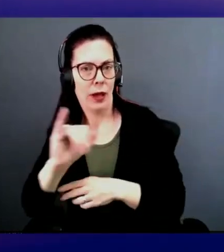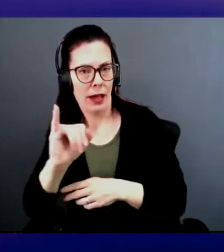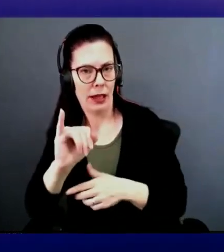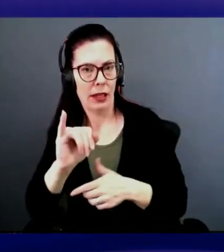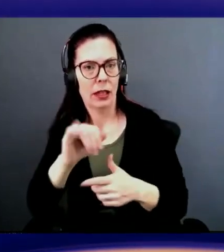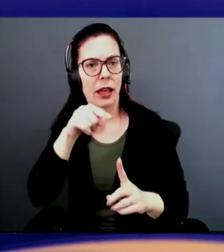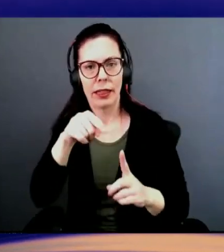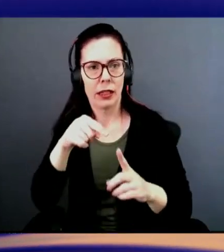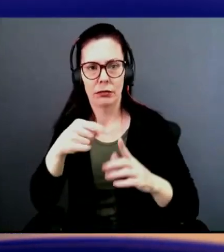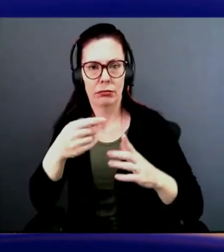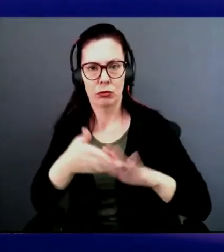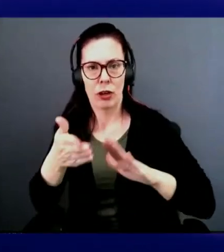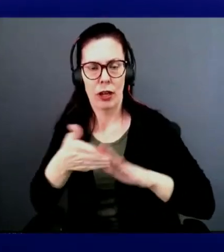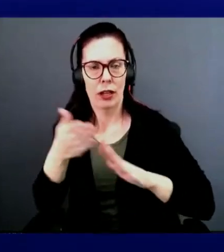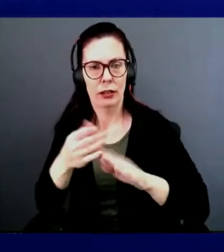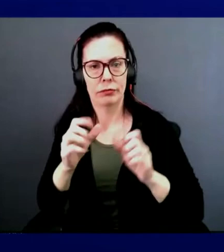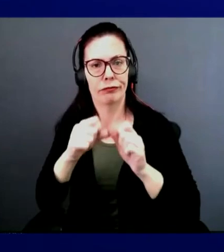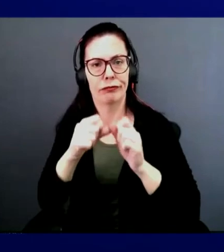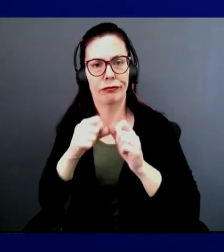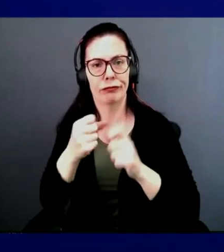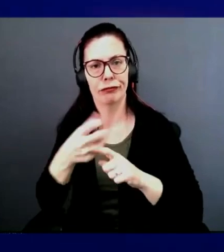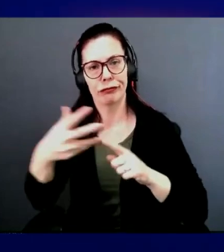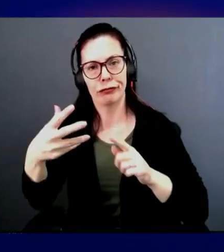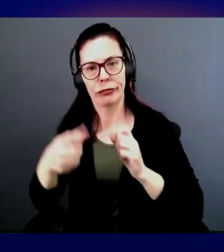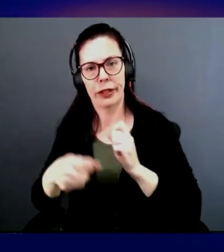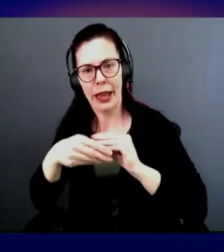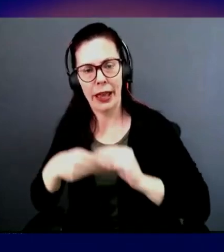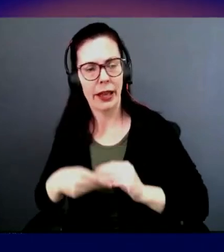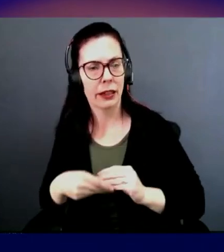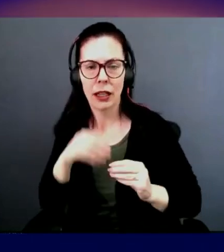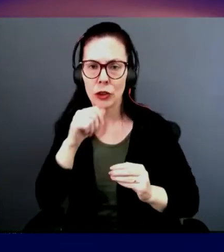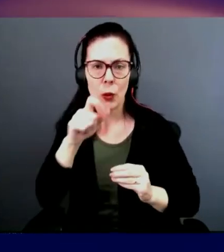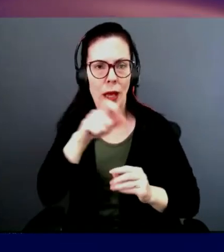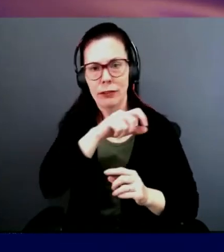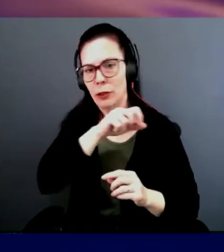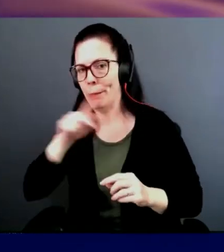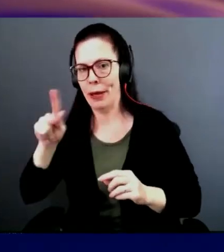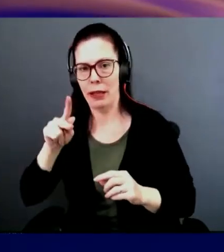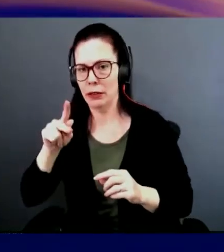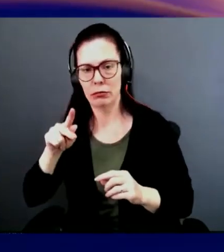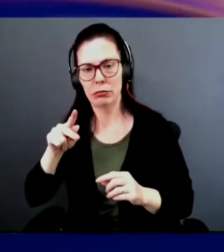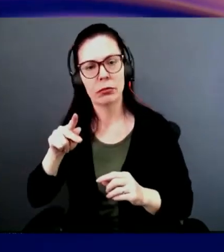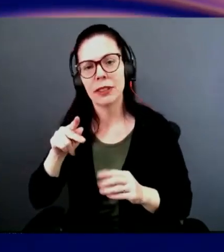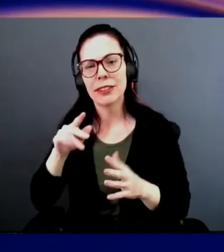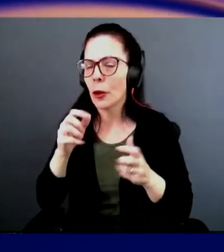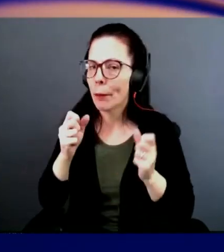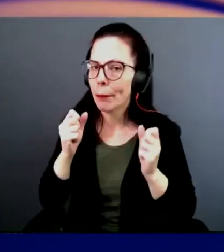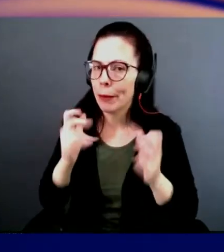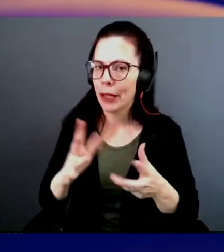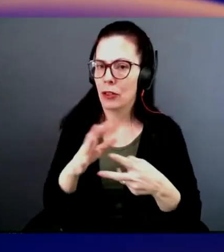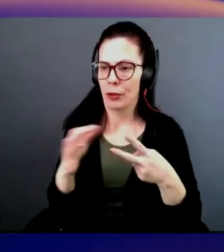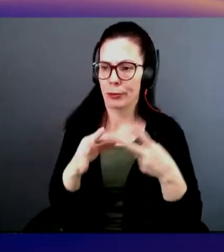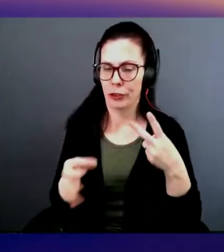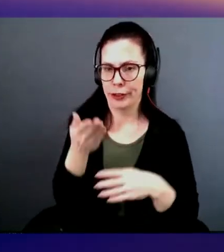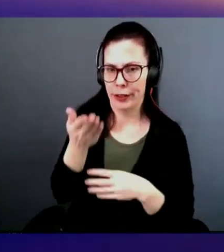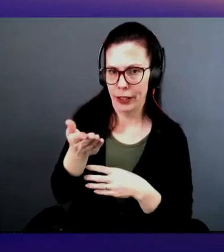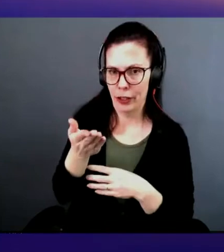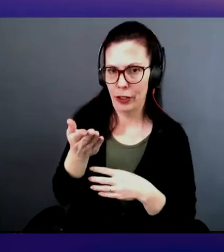and continue to build on it and you don't necessarily have to go back to it. So it does give you a lot of different options and it's a really cool resource.